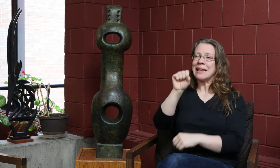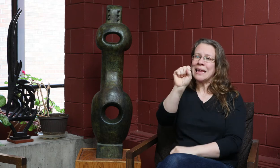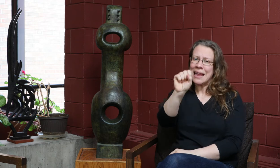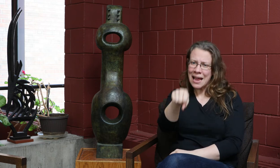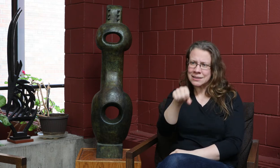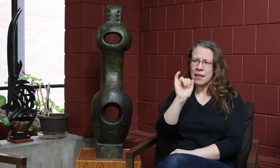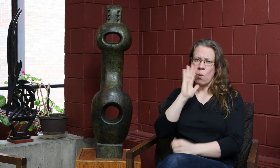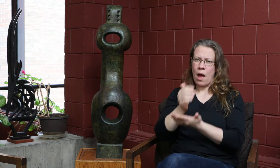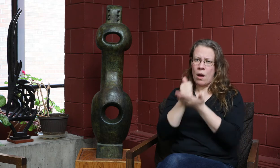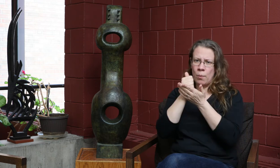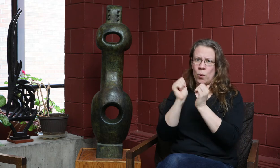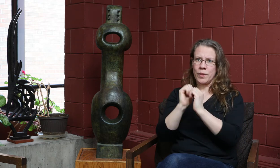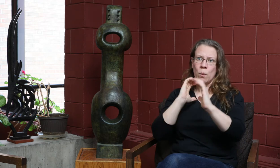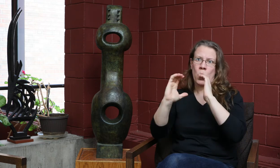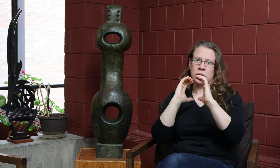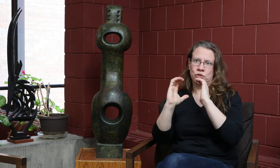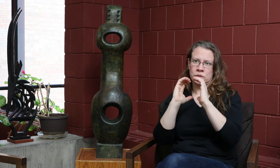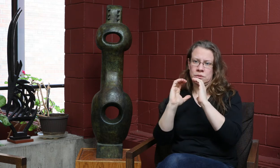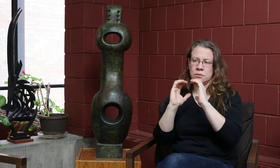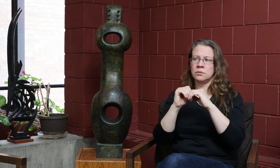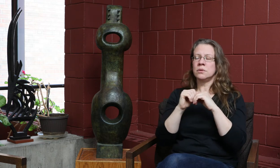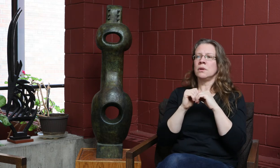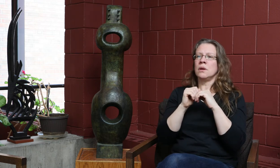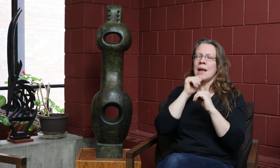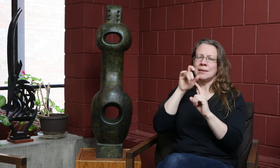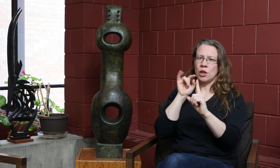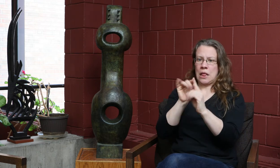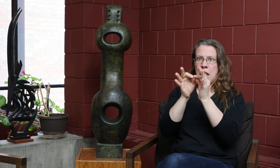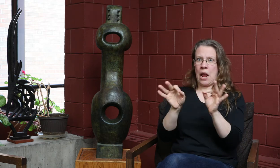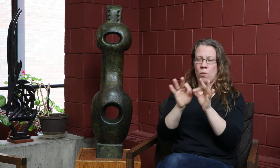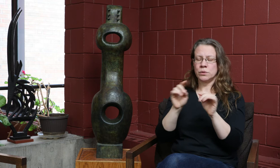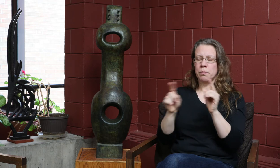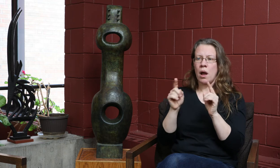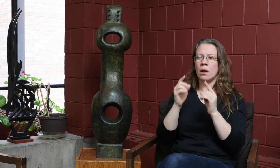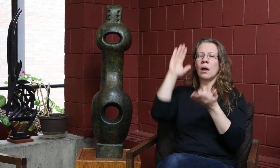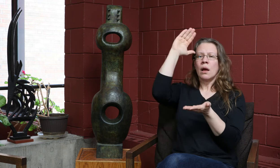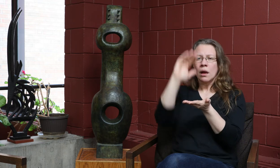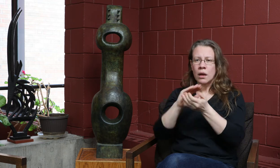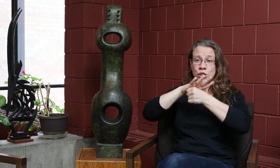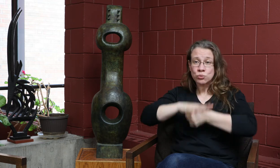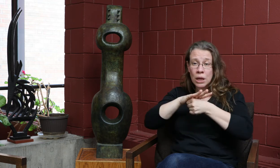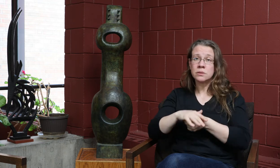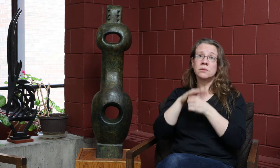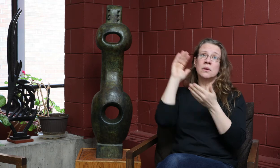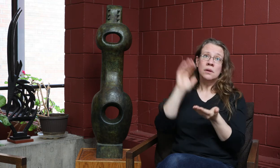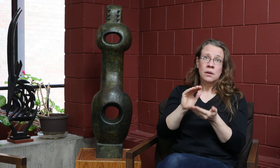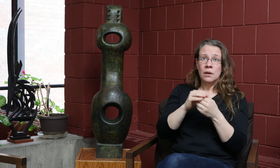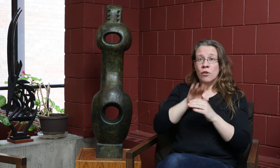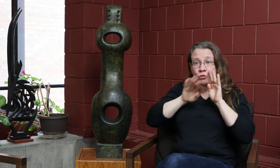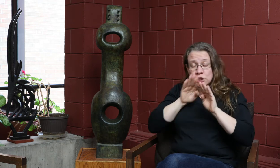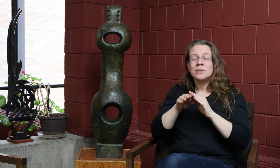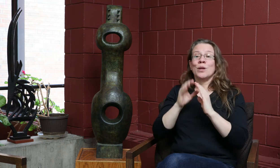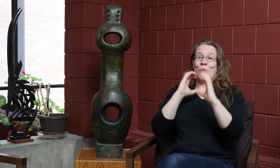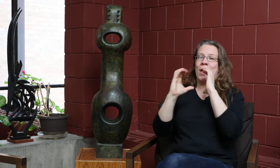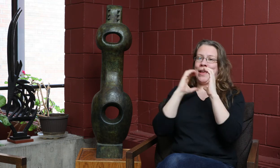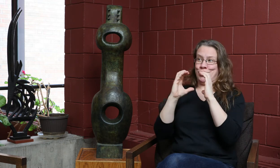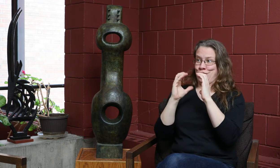That would help with communication. Because it’s language. Less frustration, less stress, communication improves.